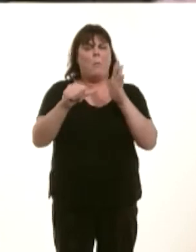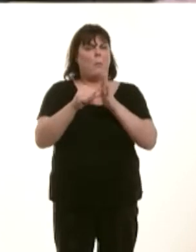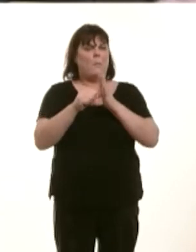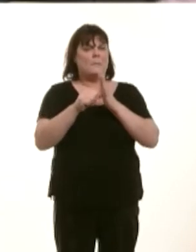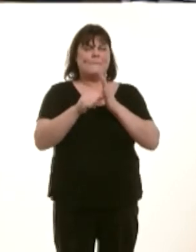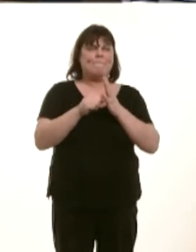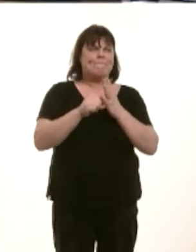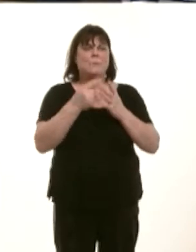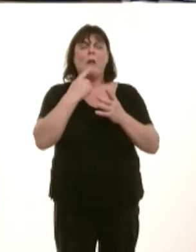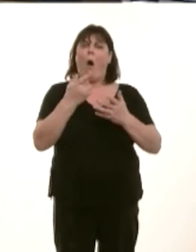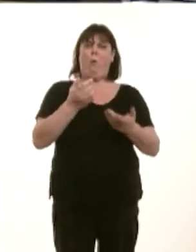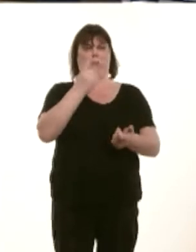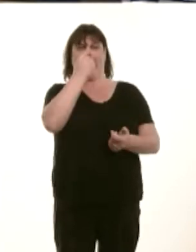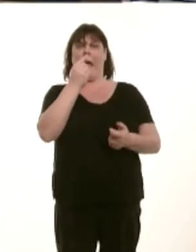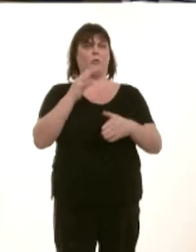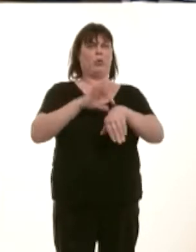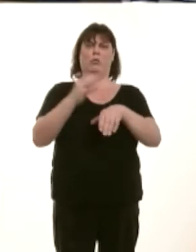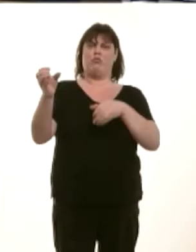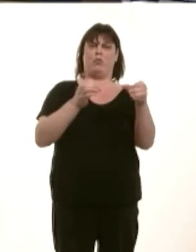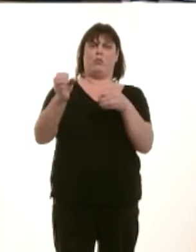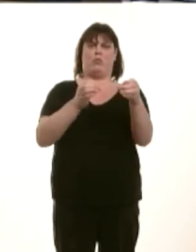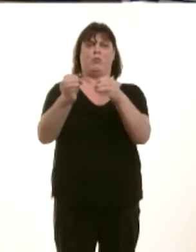itís possible to recruit a substantial number of doctors, when everybody knows that they